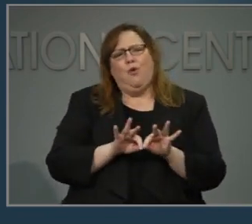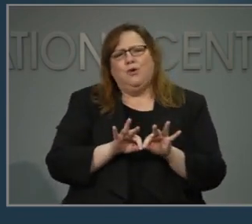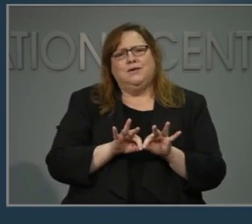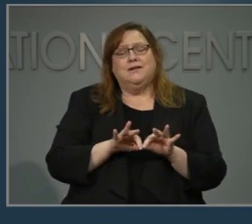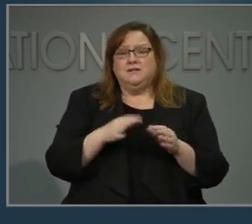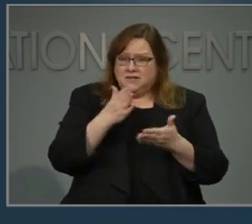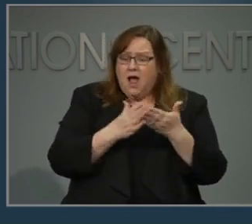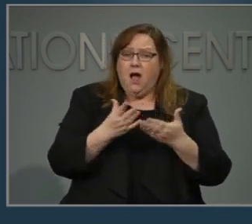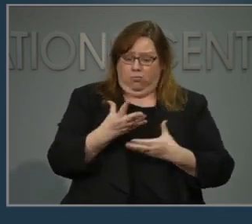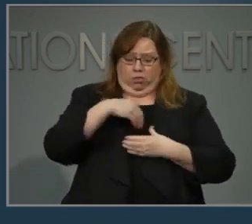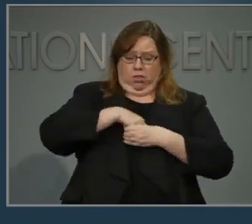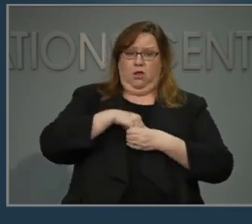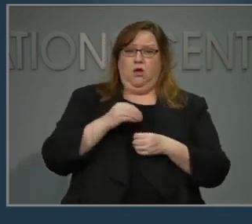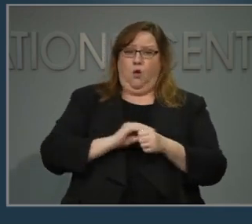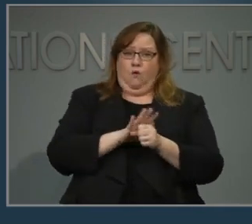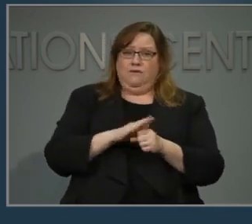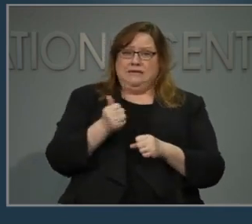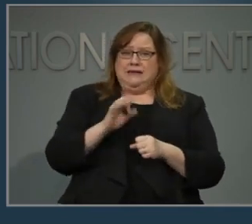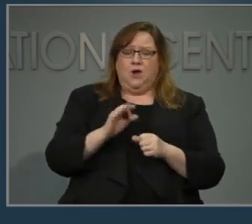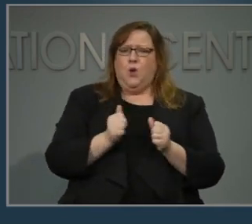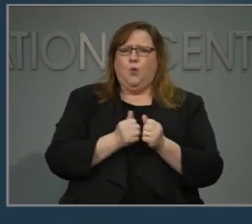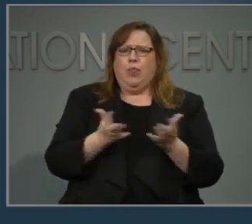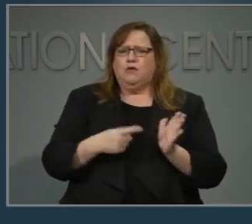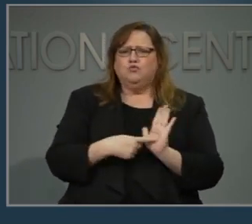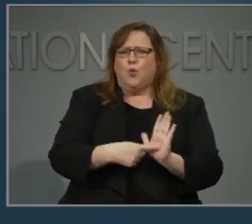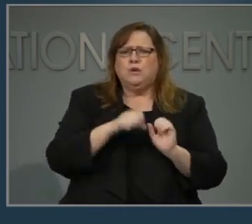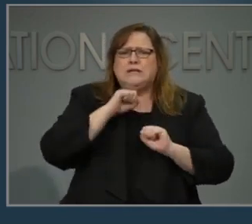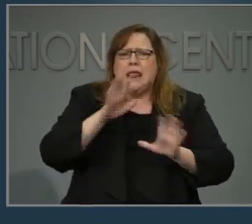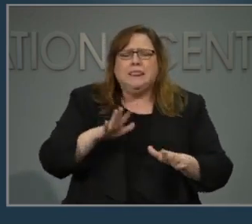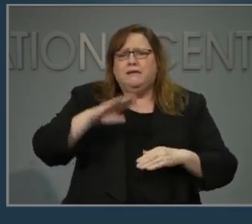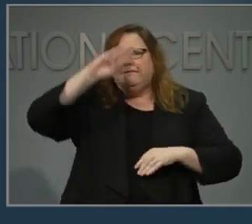REMEMBER, PEOPLE CAN HAVE COVID-19 AND NOT HAVE ANY SYMPTOMS.